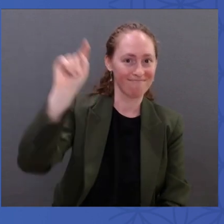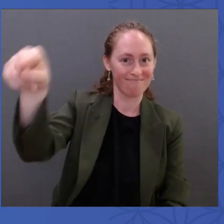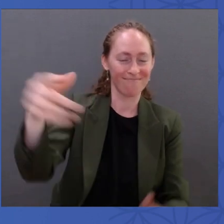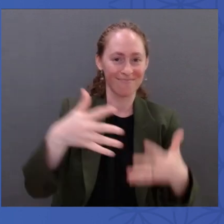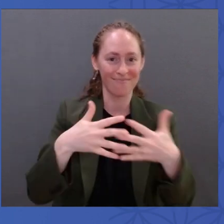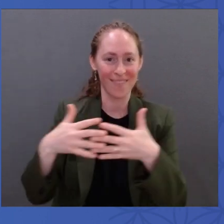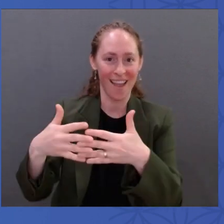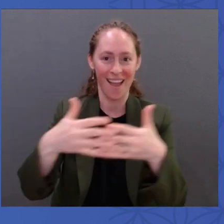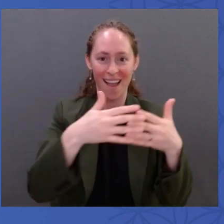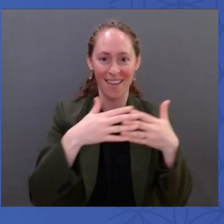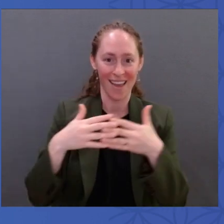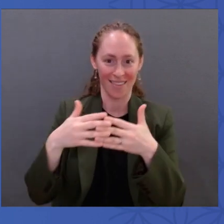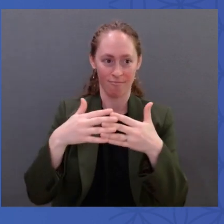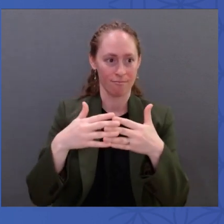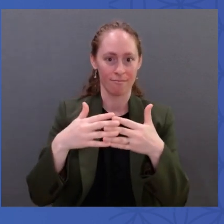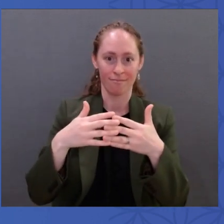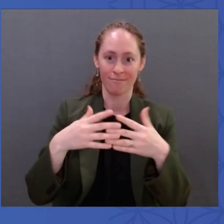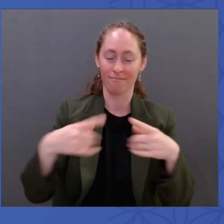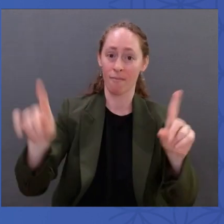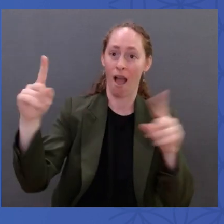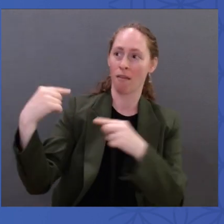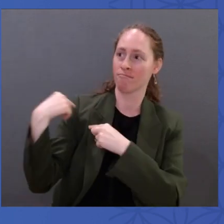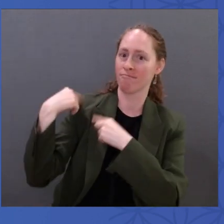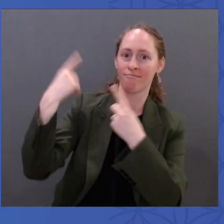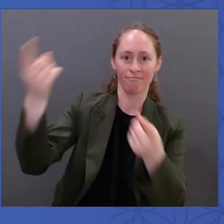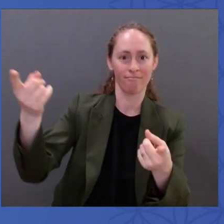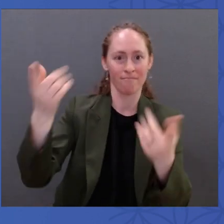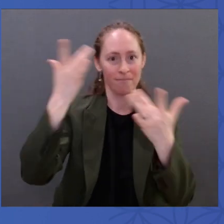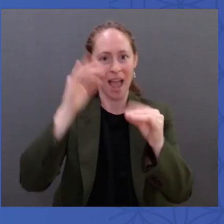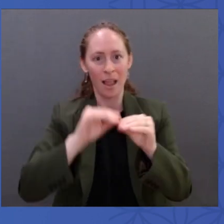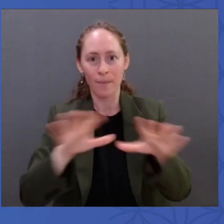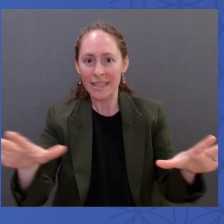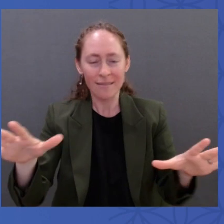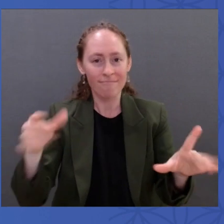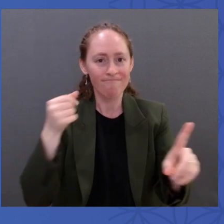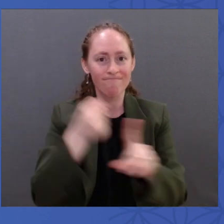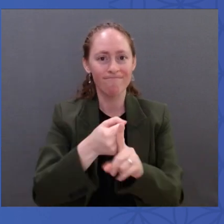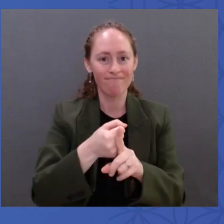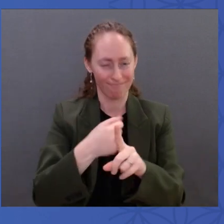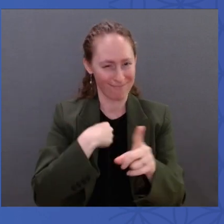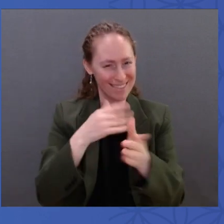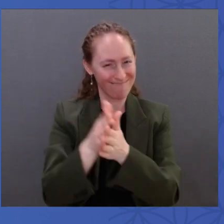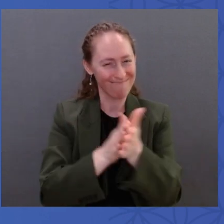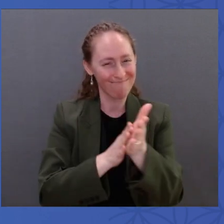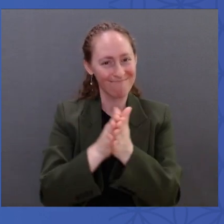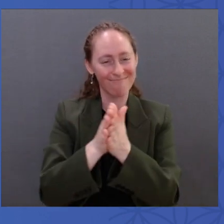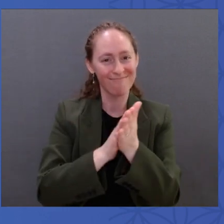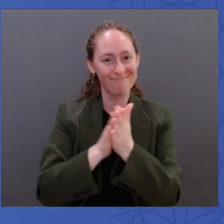I'm very much looking forward to my visit to the U.S. and supporting the businesses traveling with me as we reconnect with the world